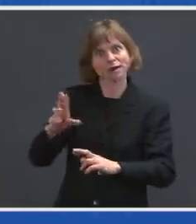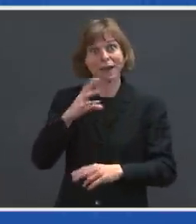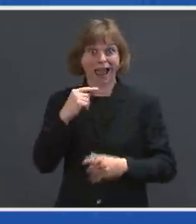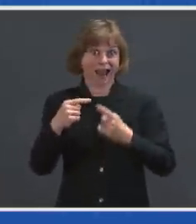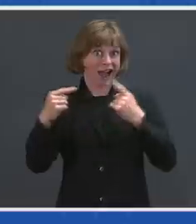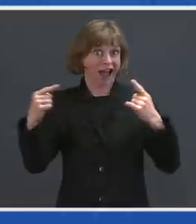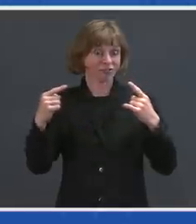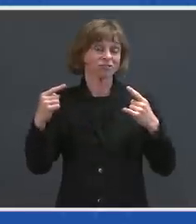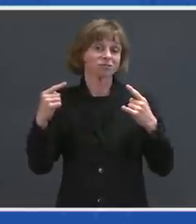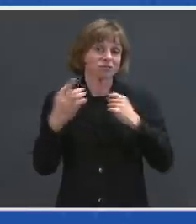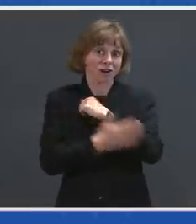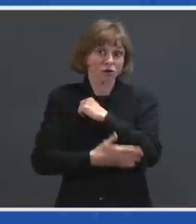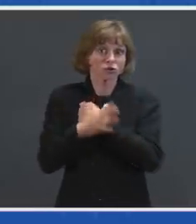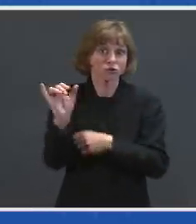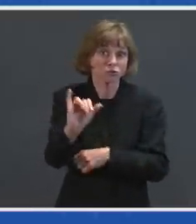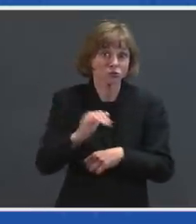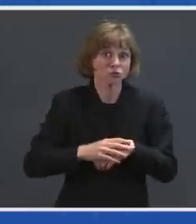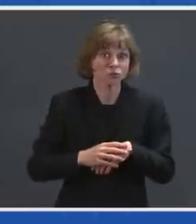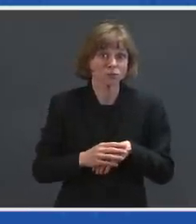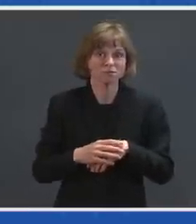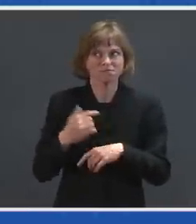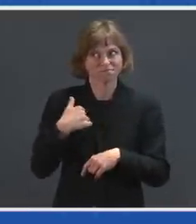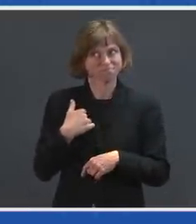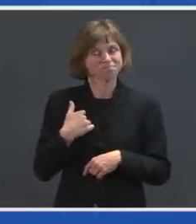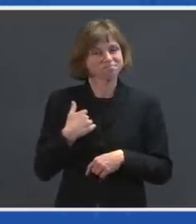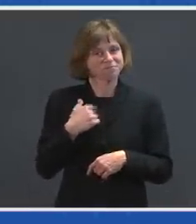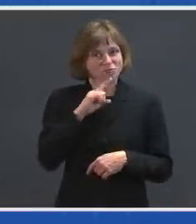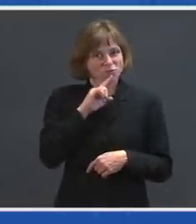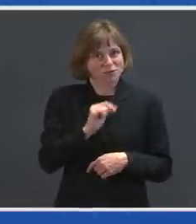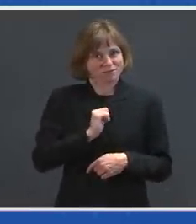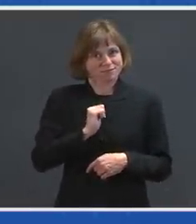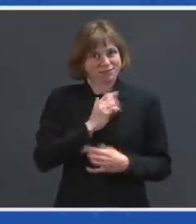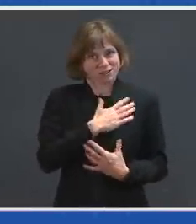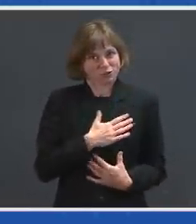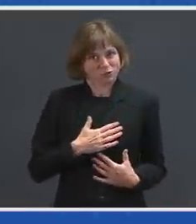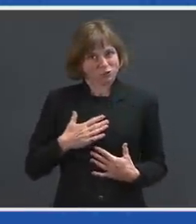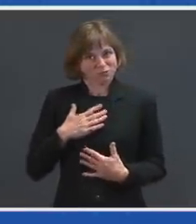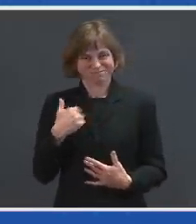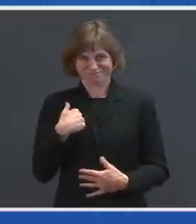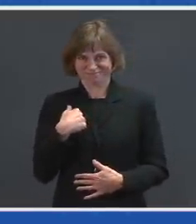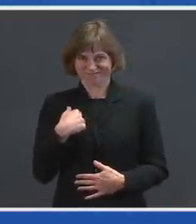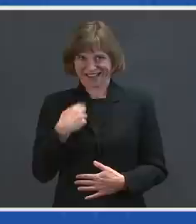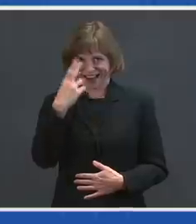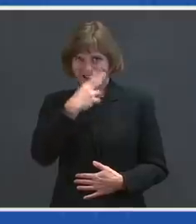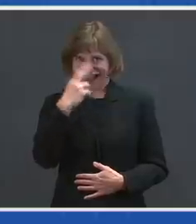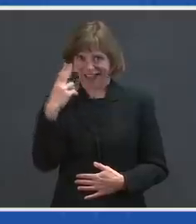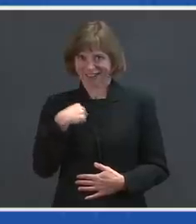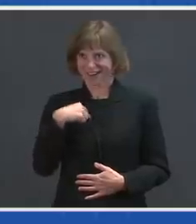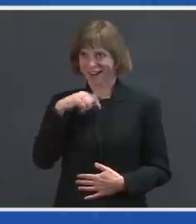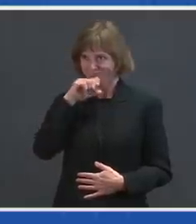I especially personally enjoyed seeing as a Catholic, I enjoyed seeing and received at the Vatican